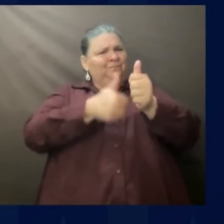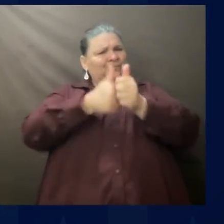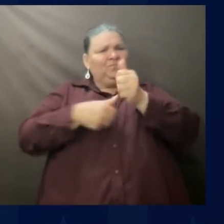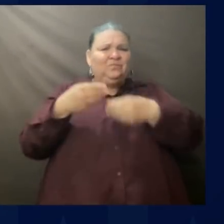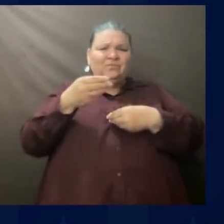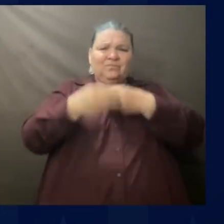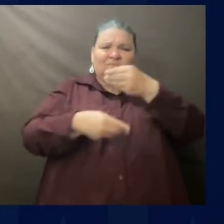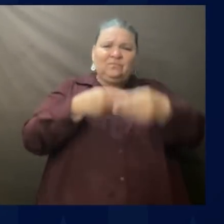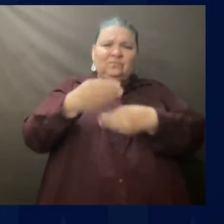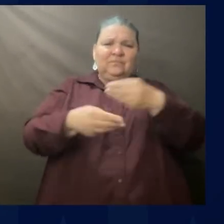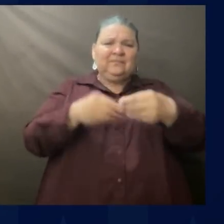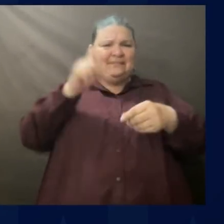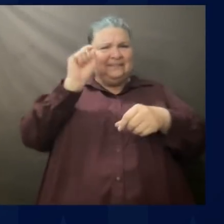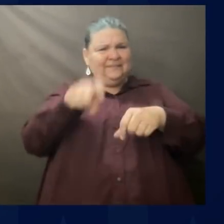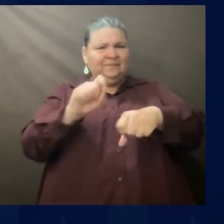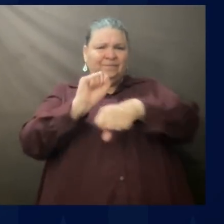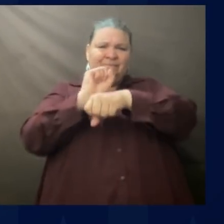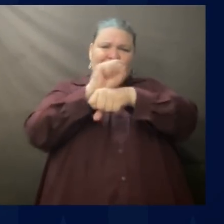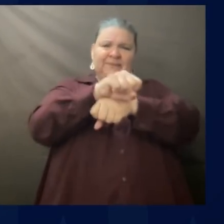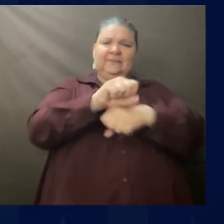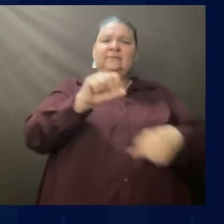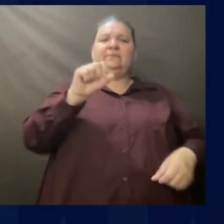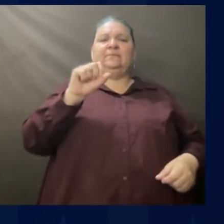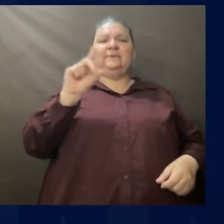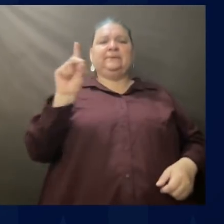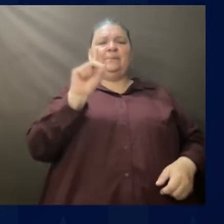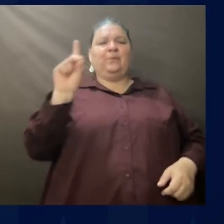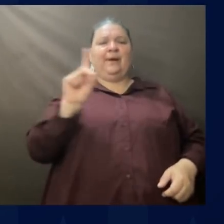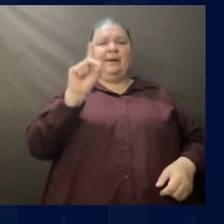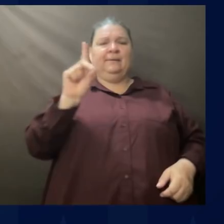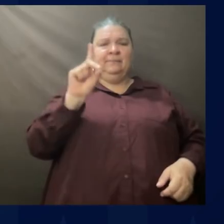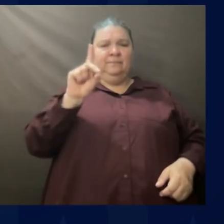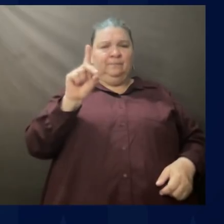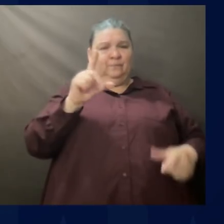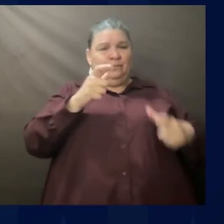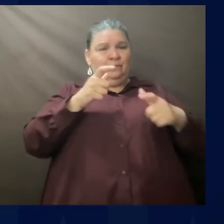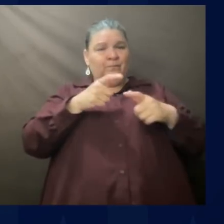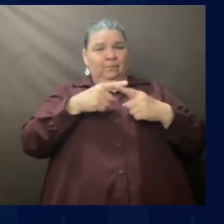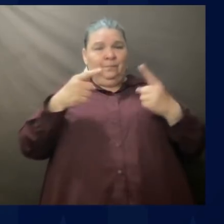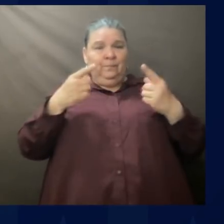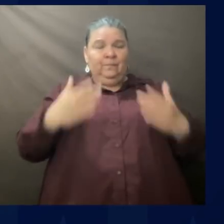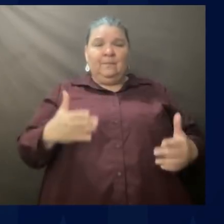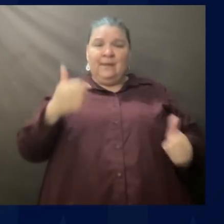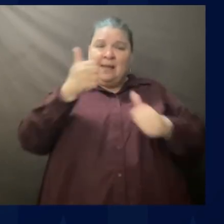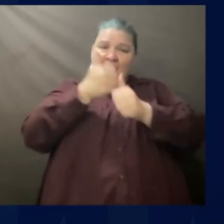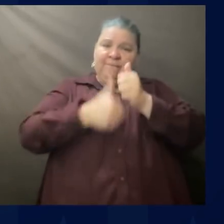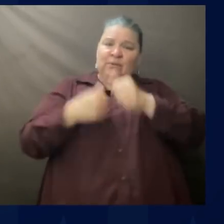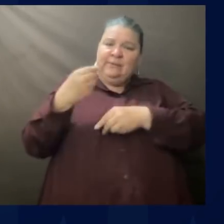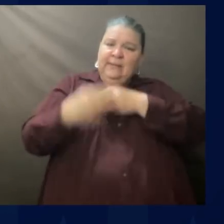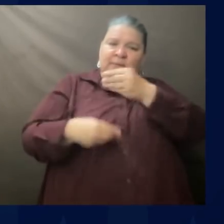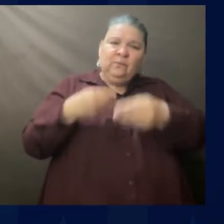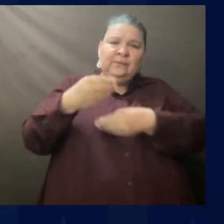And into every generation, heroes are born, willing to shed their blood